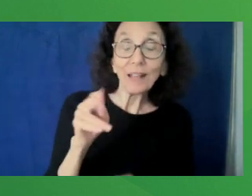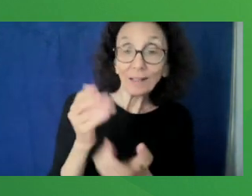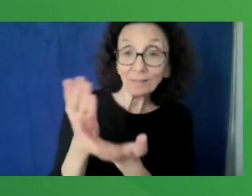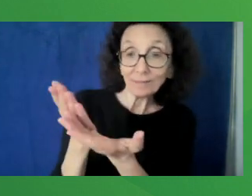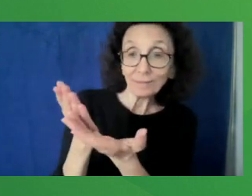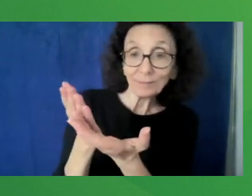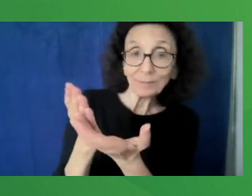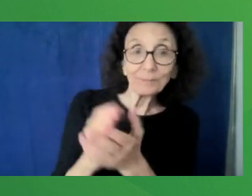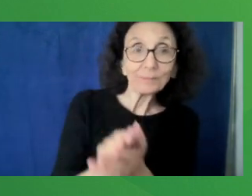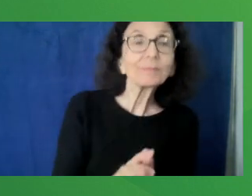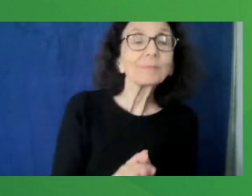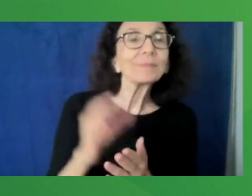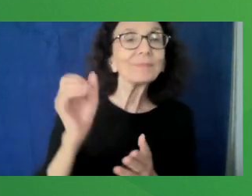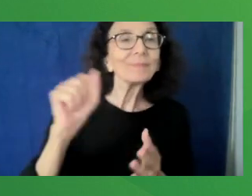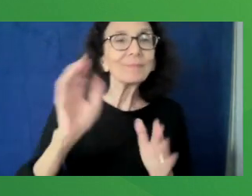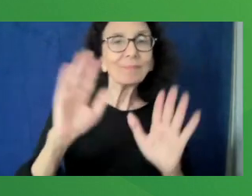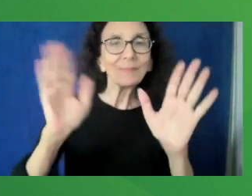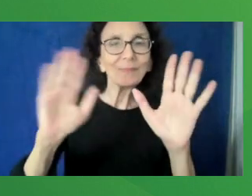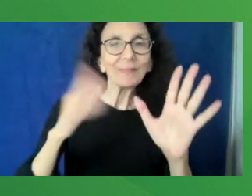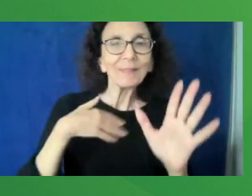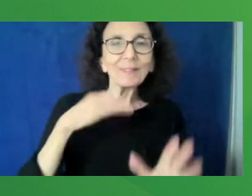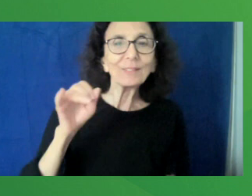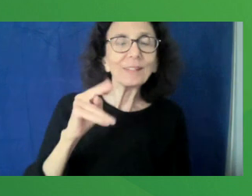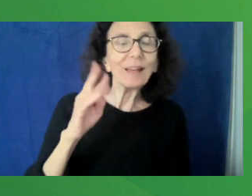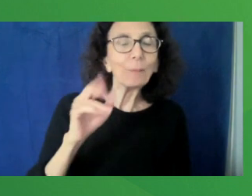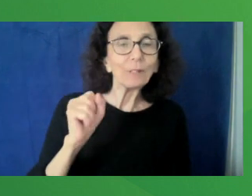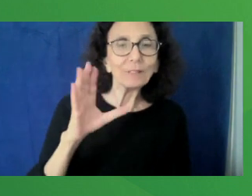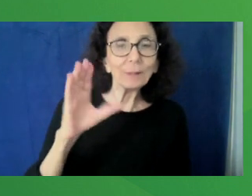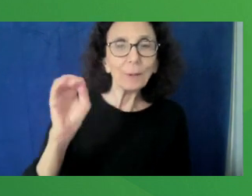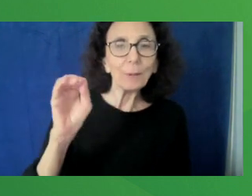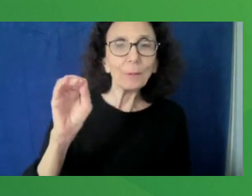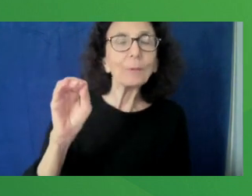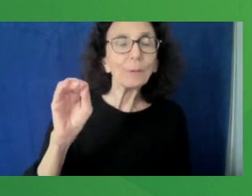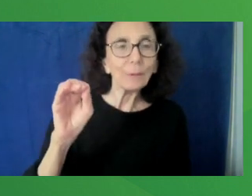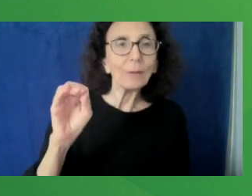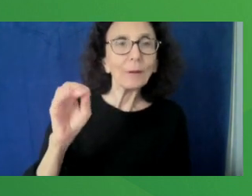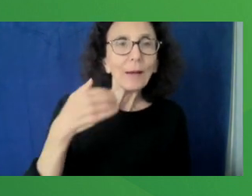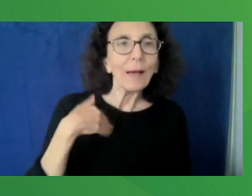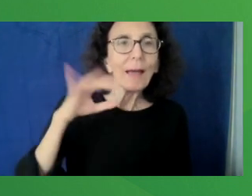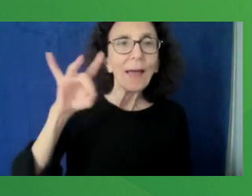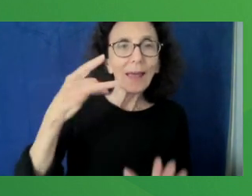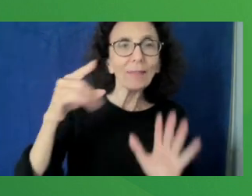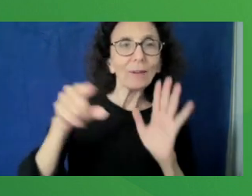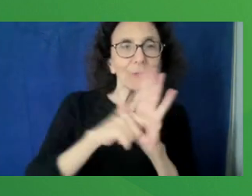Yes. Hi everyone. My name is Janae Briscoe. I am eighth-grade science teacher who implemented